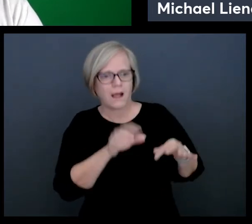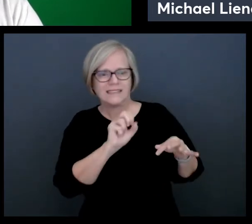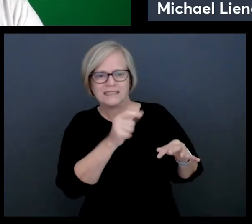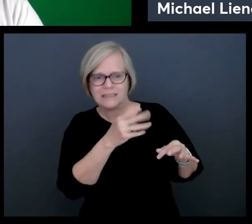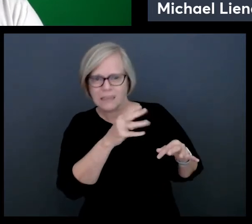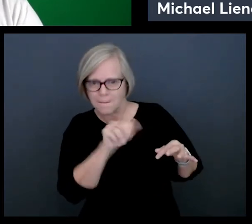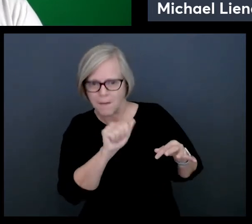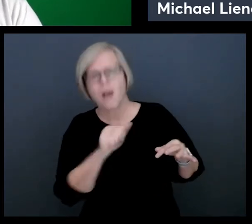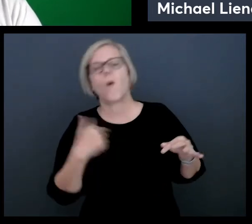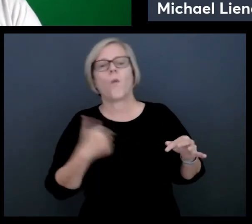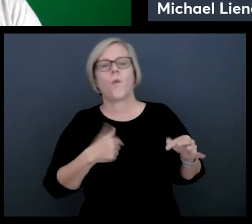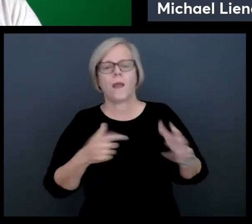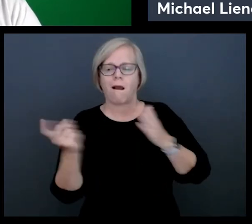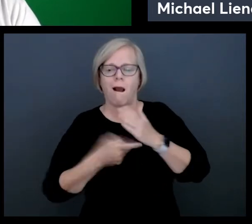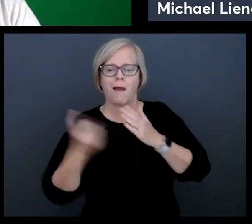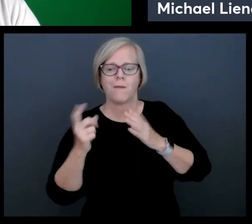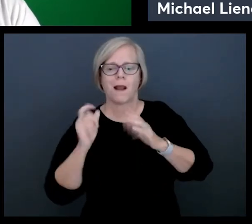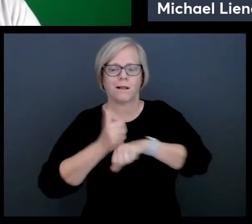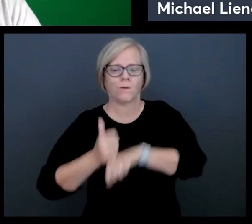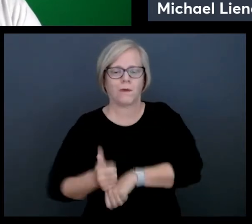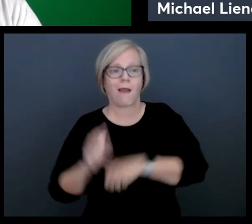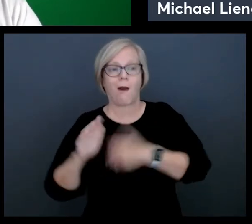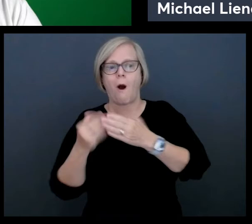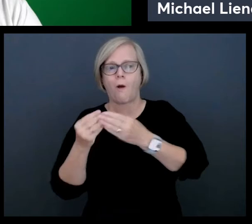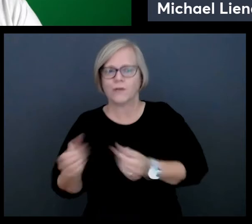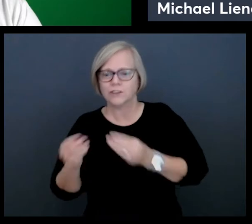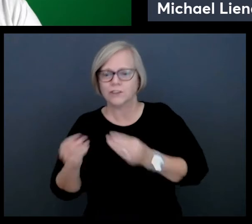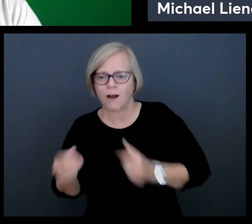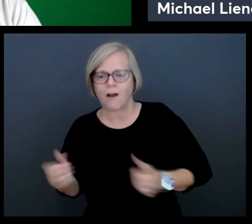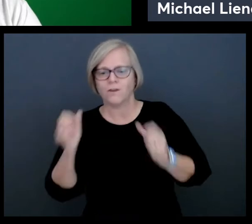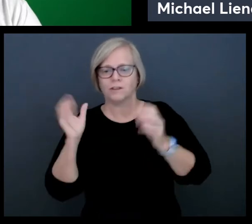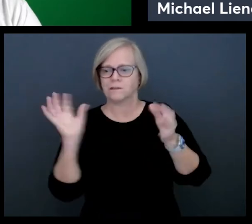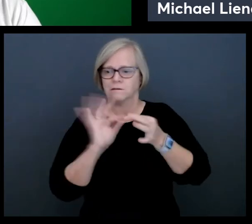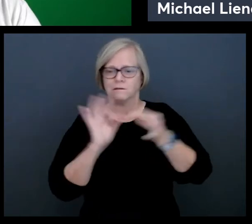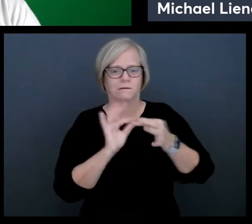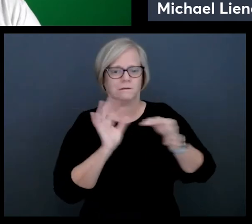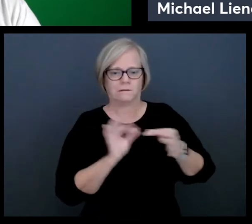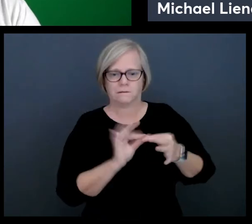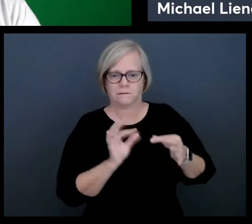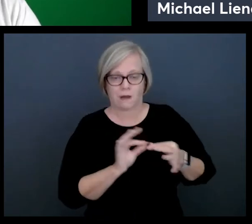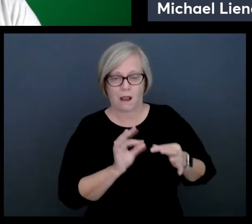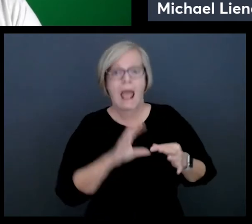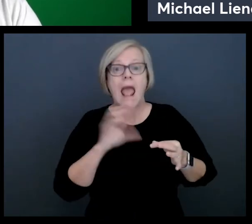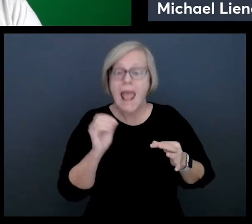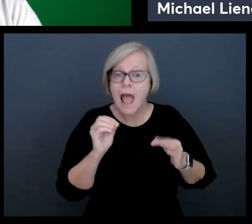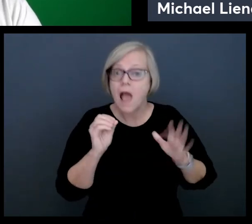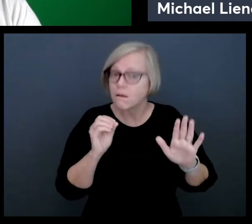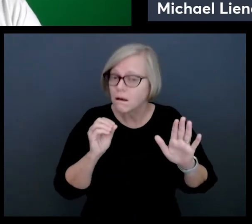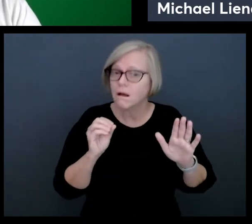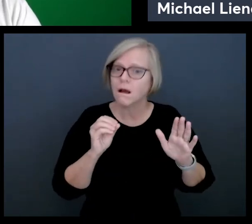you declare your schema, and we automatically create all the resolvers, make all of those connection points,